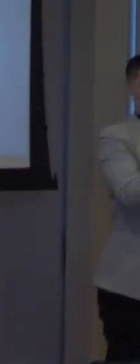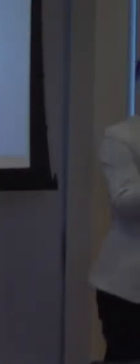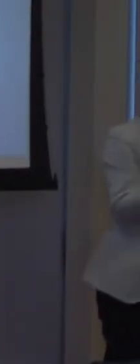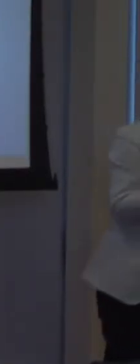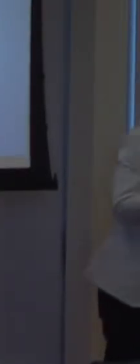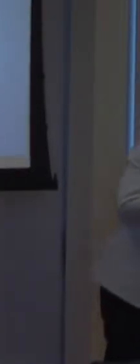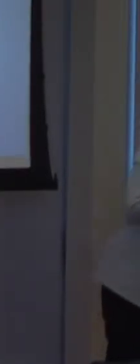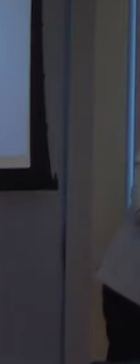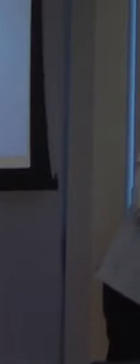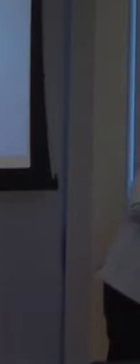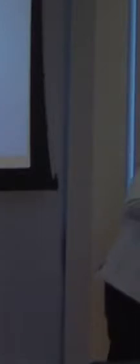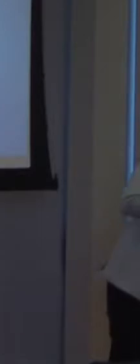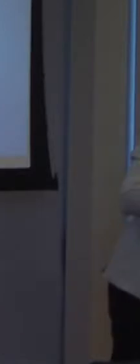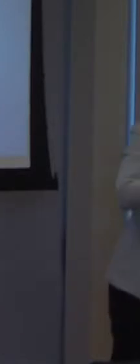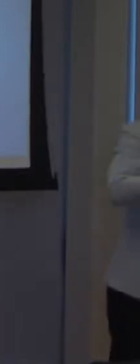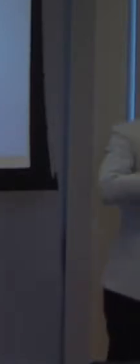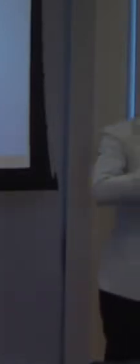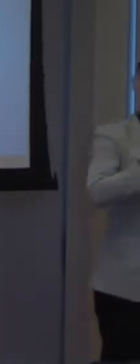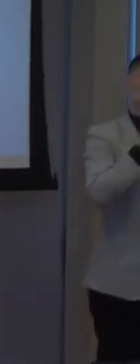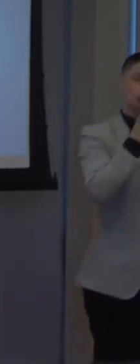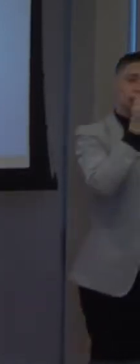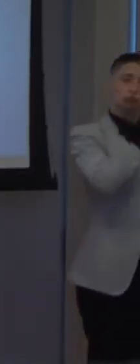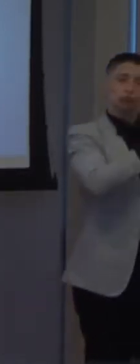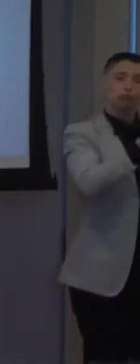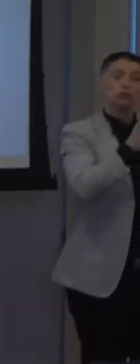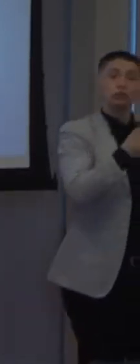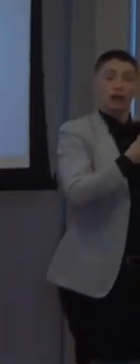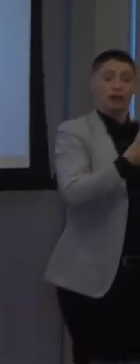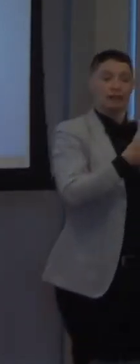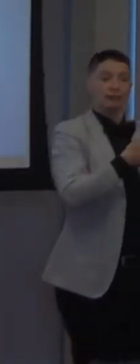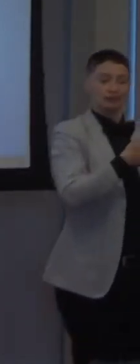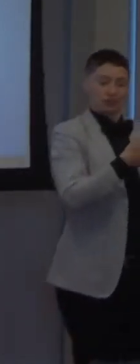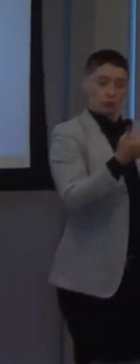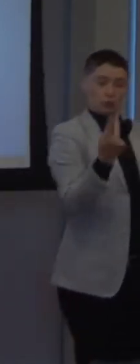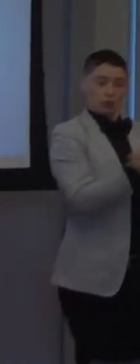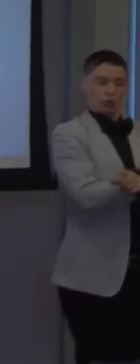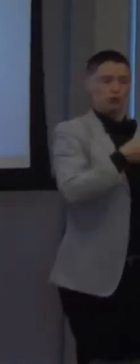I think our biggest challenge was to kind of gain recognition within the Champaign-Urbana community.